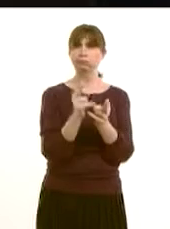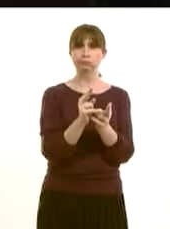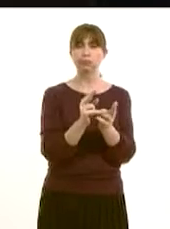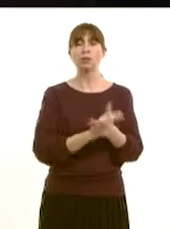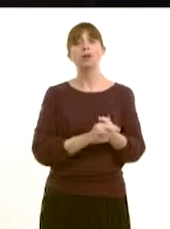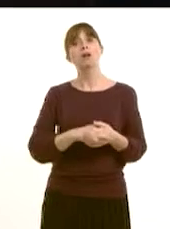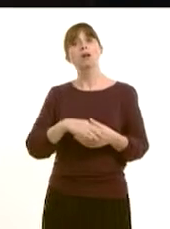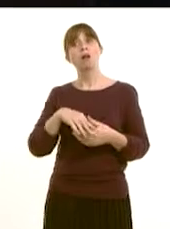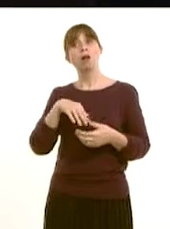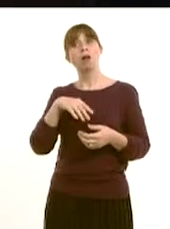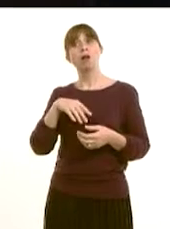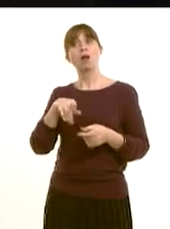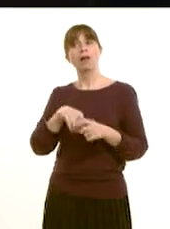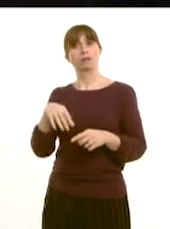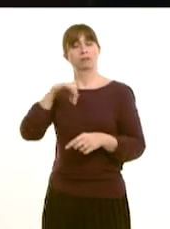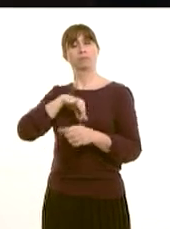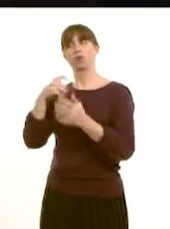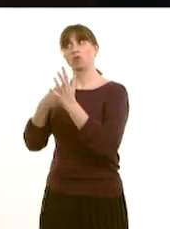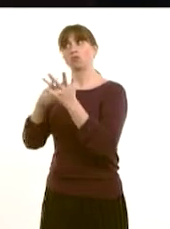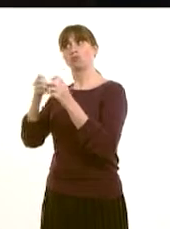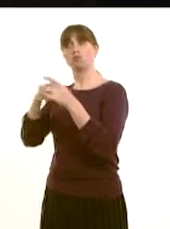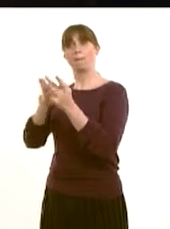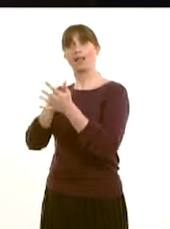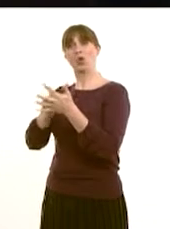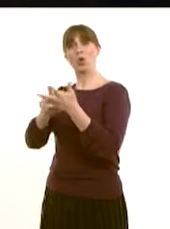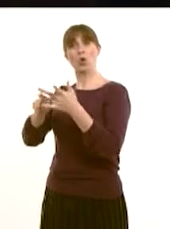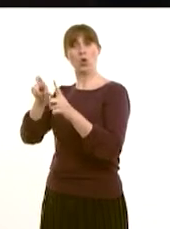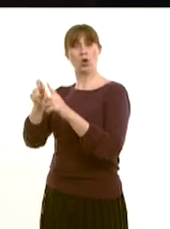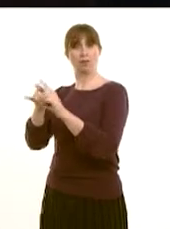As with the not-for-profit Robin Hood energy company, which has been rolled out in Nottinghamshire,